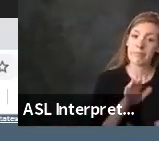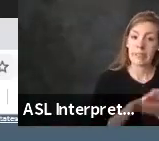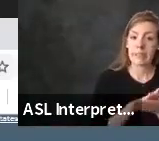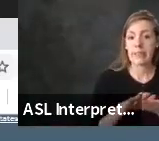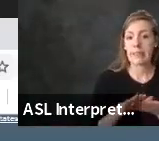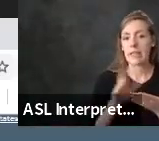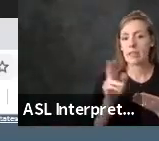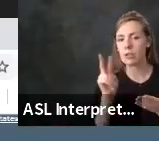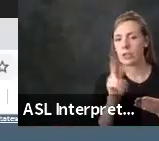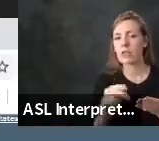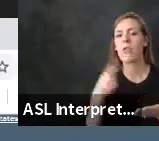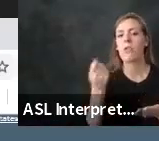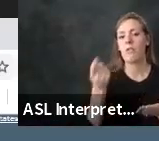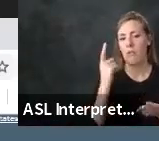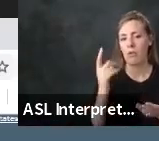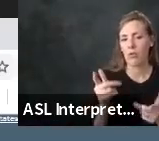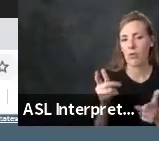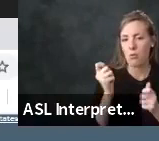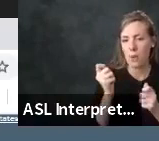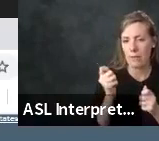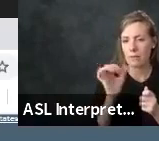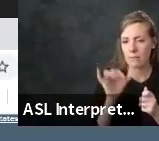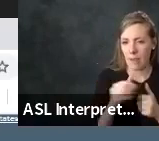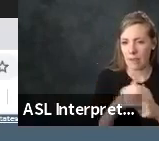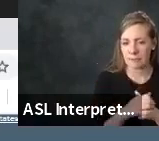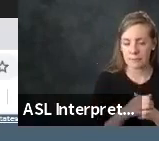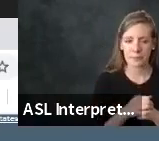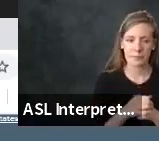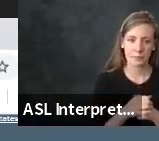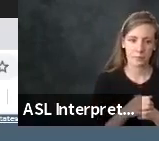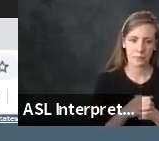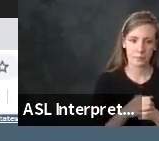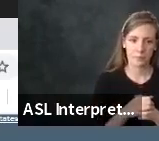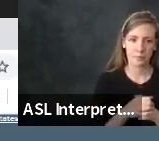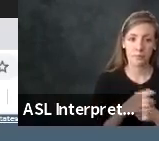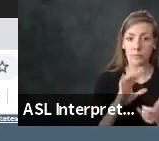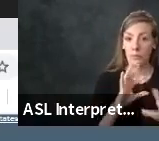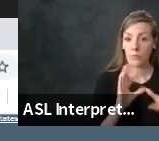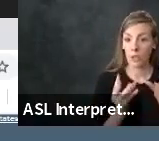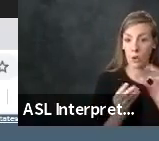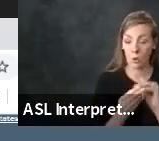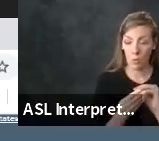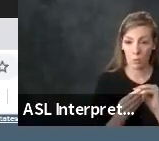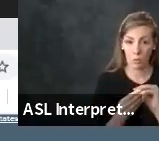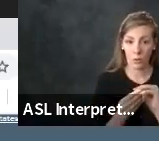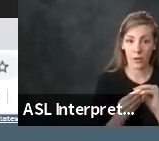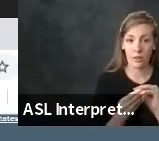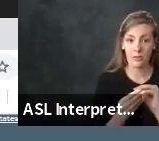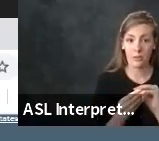understanding of where we are looking at our overall Mase rate.